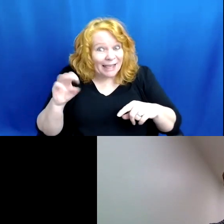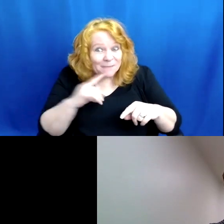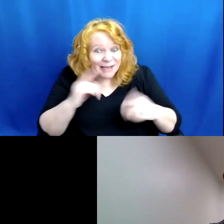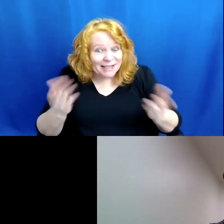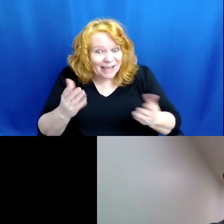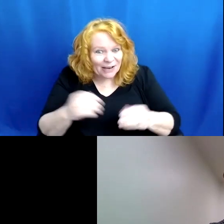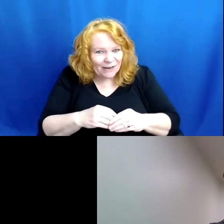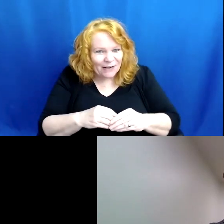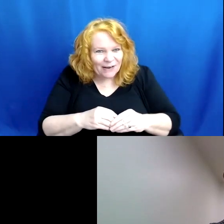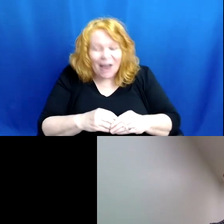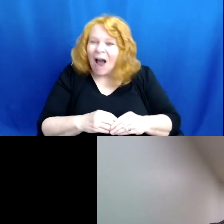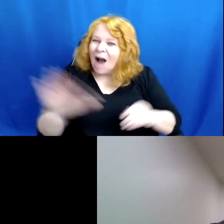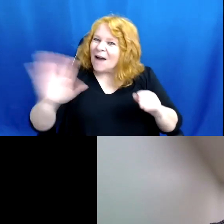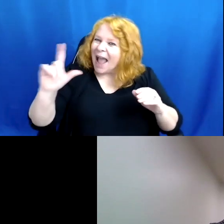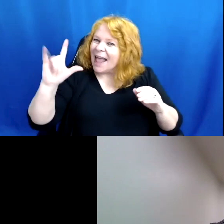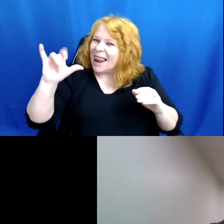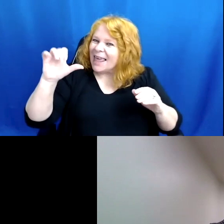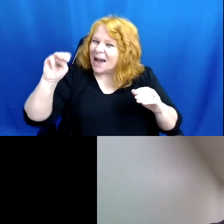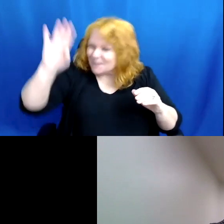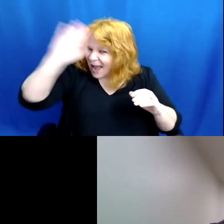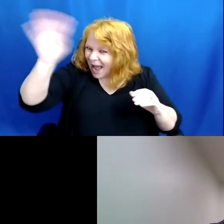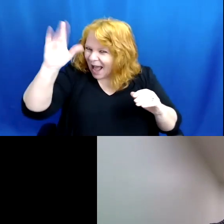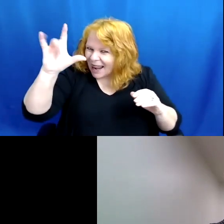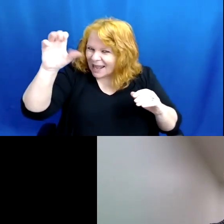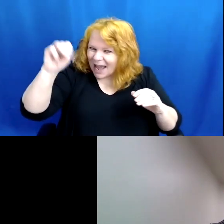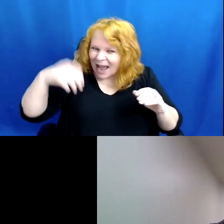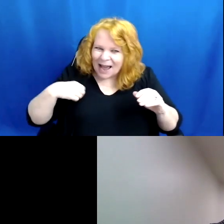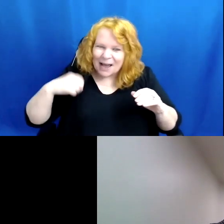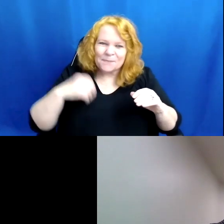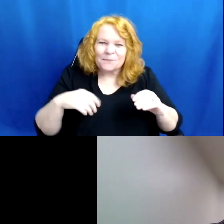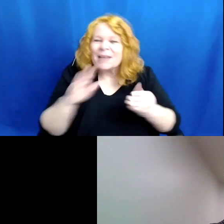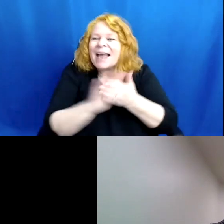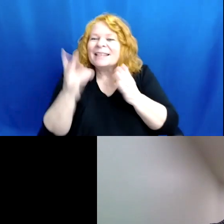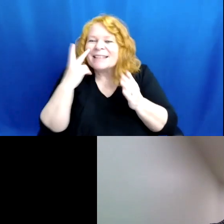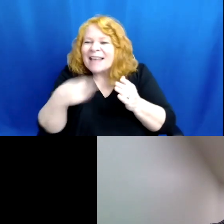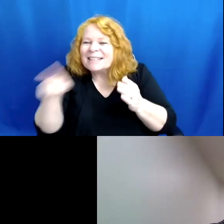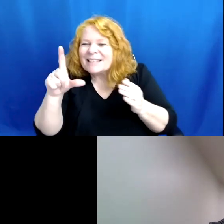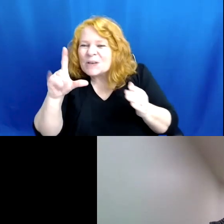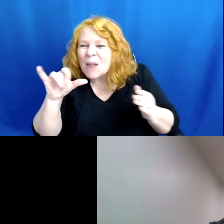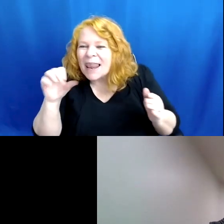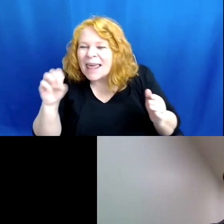Hi Liam, it’s so great to see you Liam. Superstar.